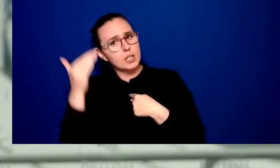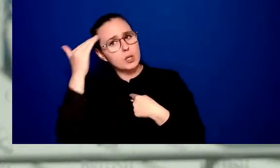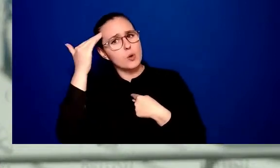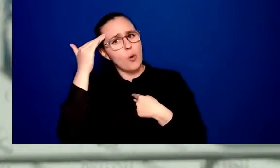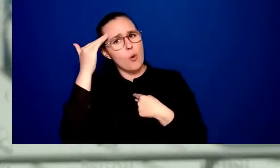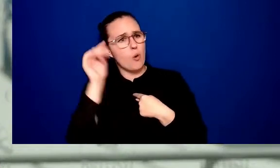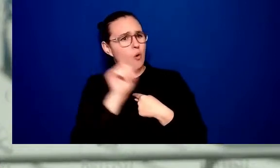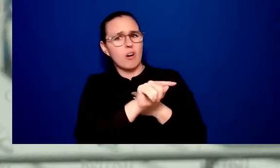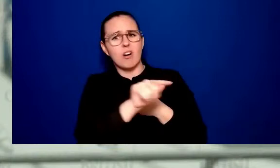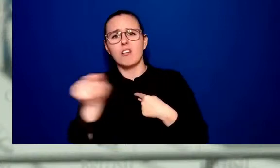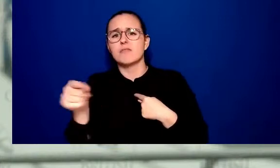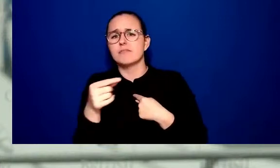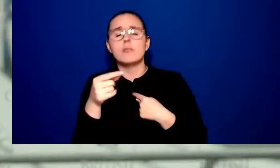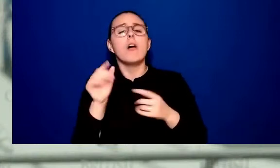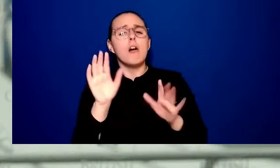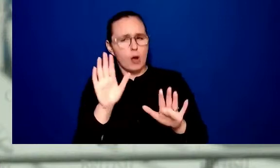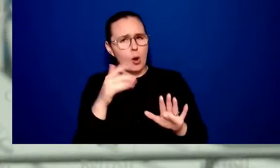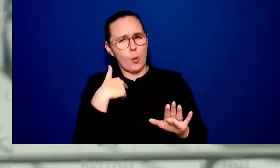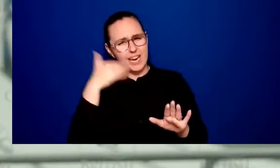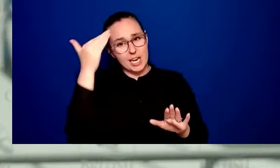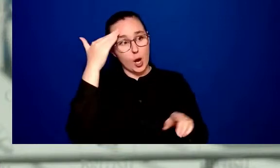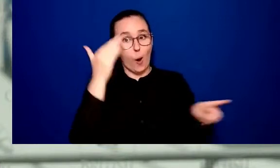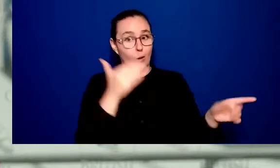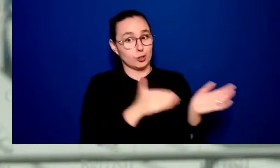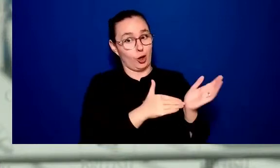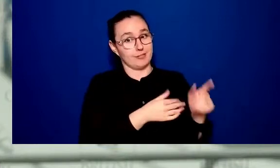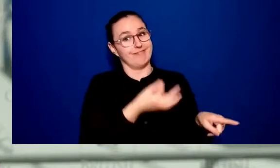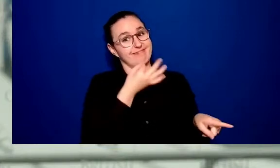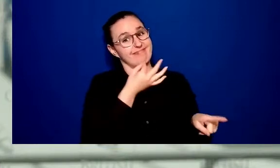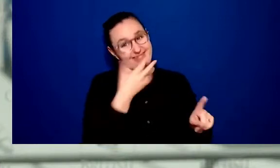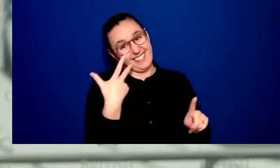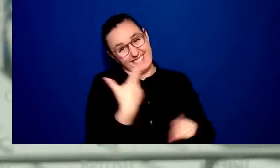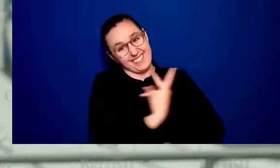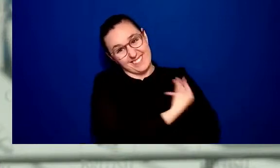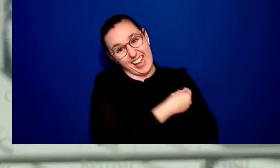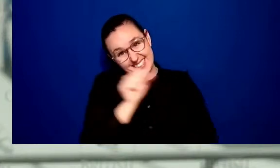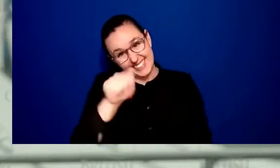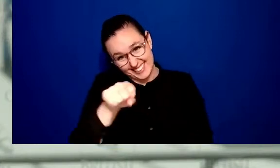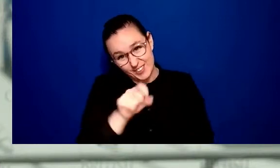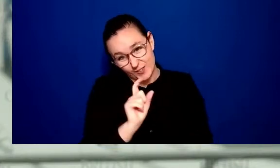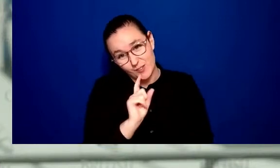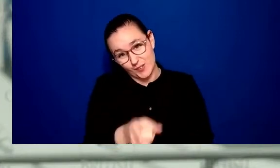they've been a huge part of our mass immunization clinics, so I